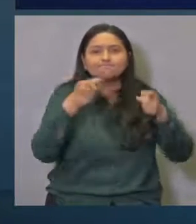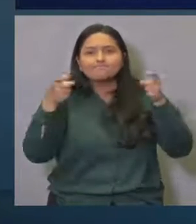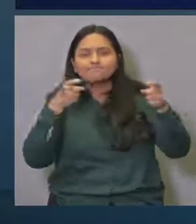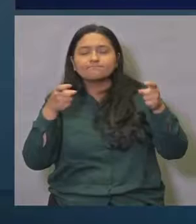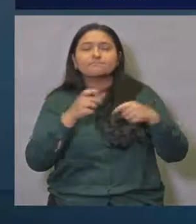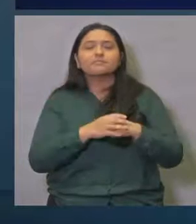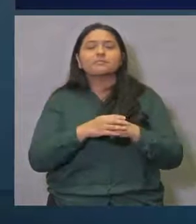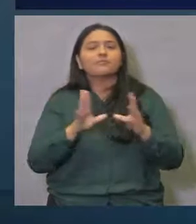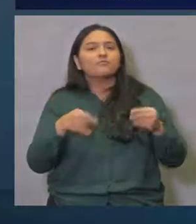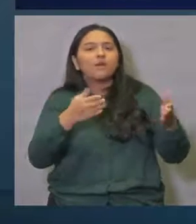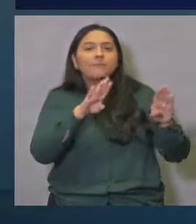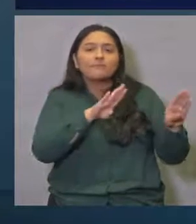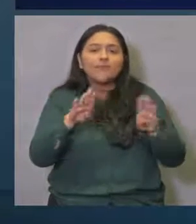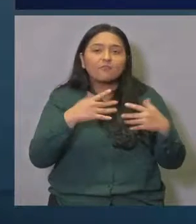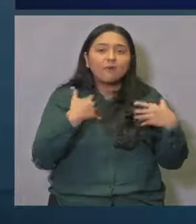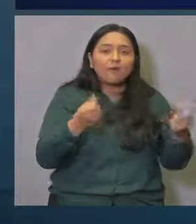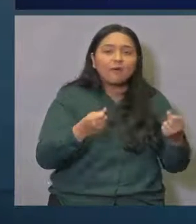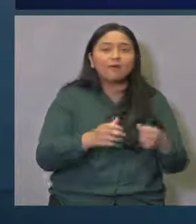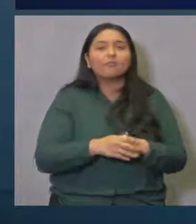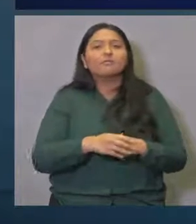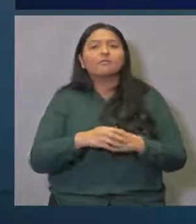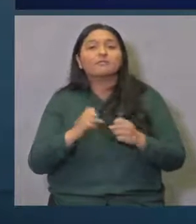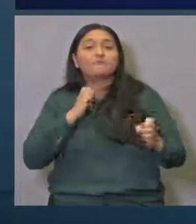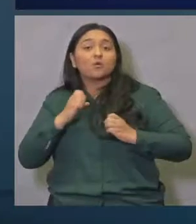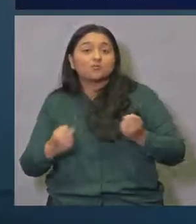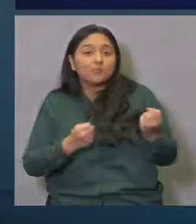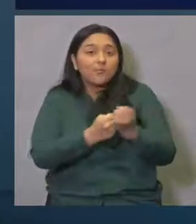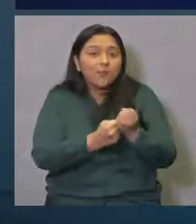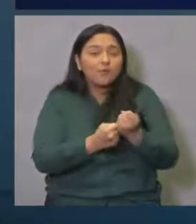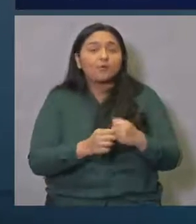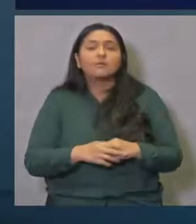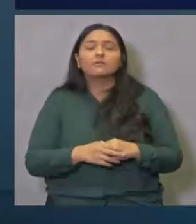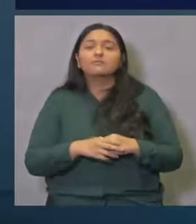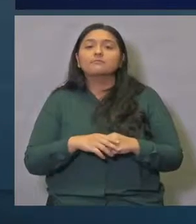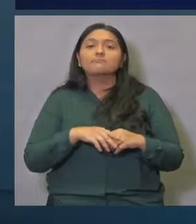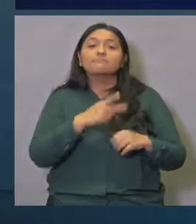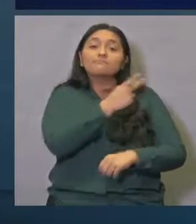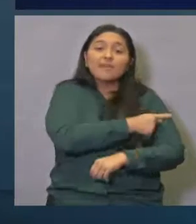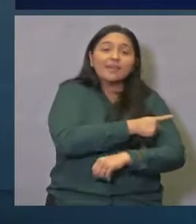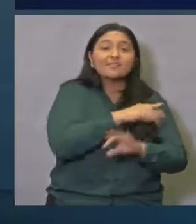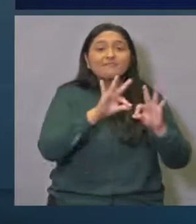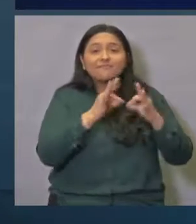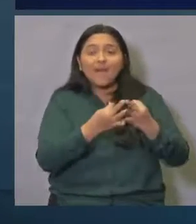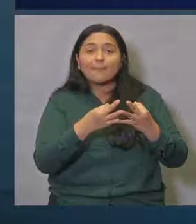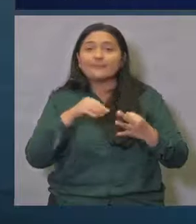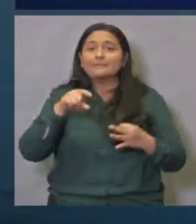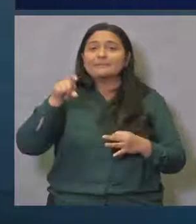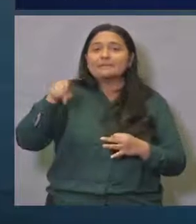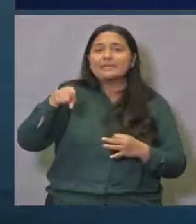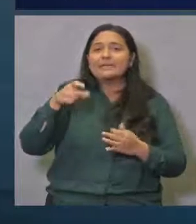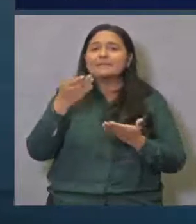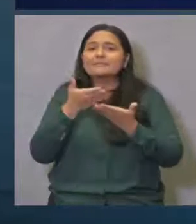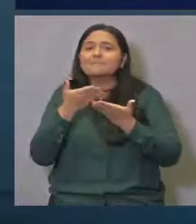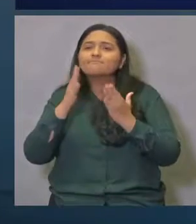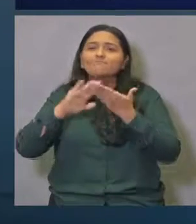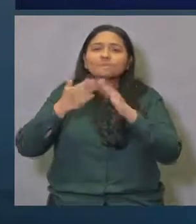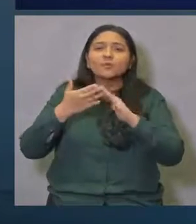CARE TRANSITION, PROVIDING BEHAVIORAL HEALTH AND EMOTIONAL